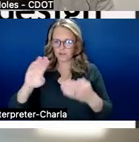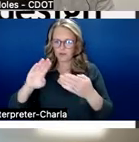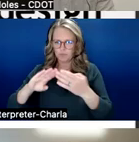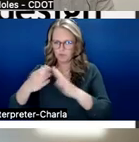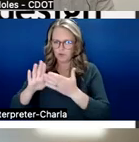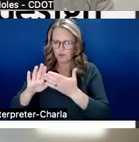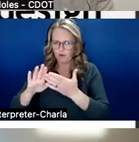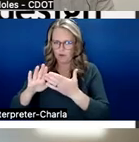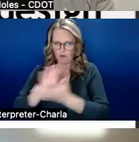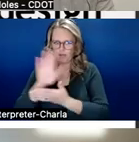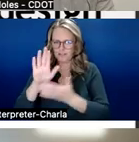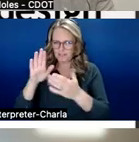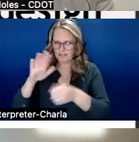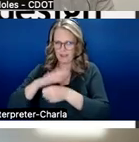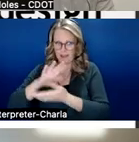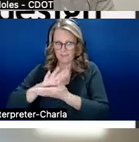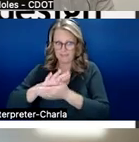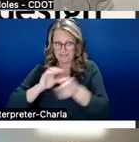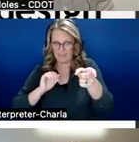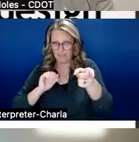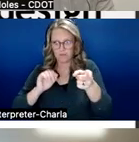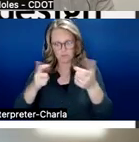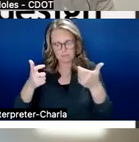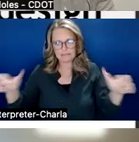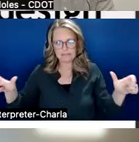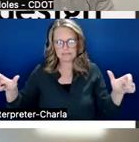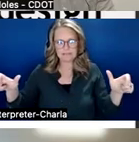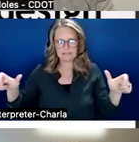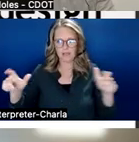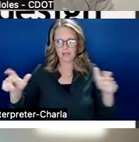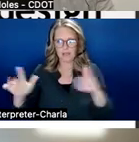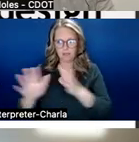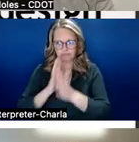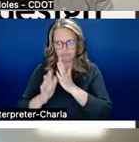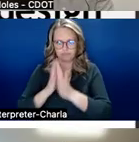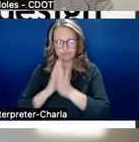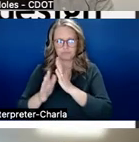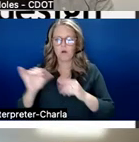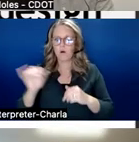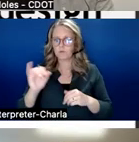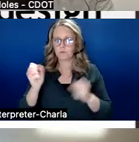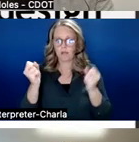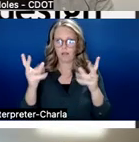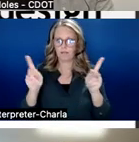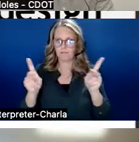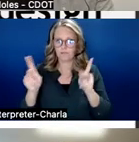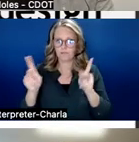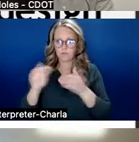And so this is a major location for transfers to other bus services, particularly